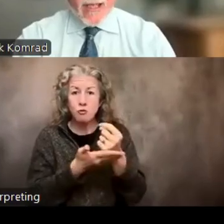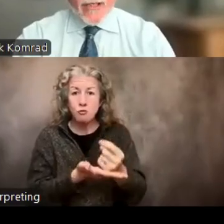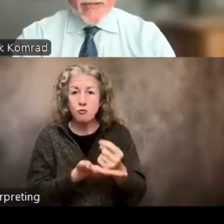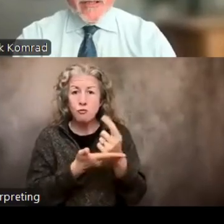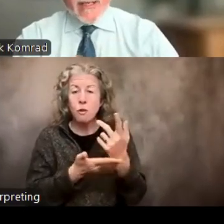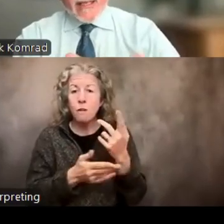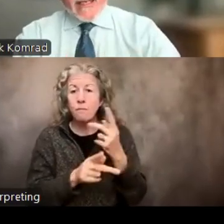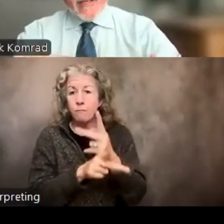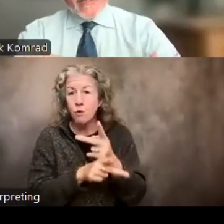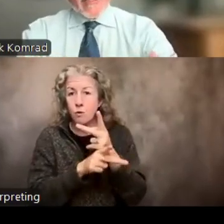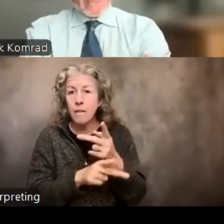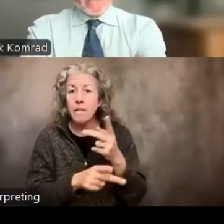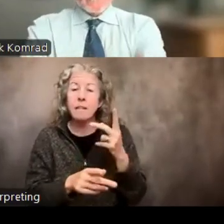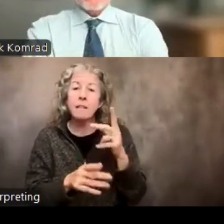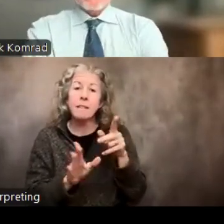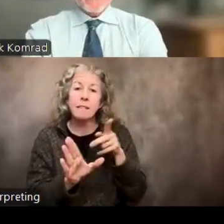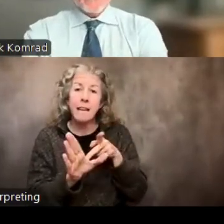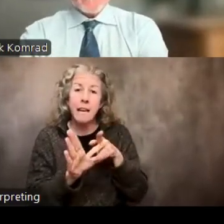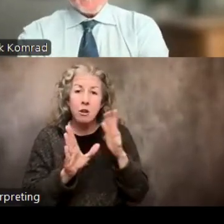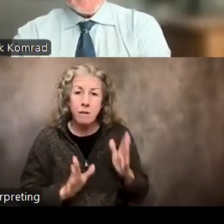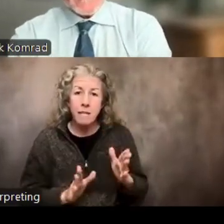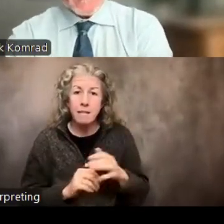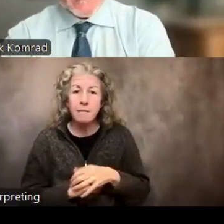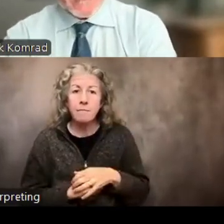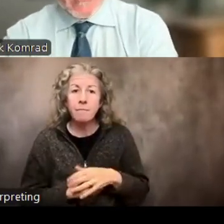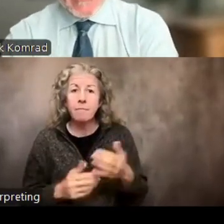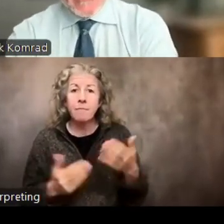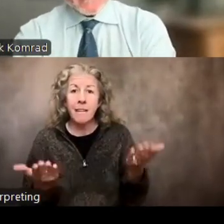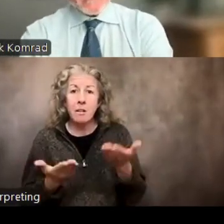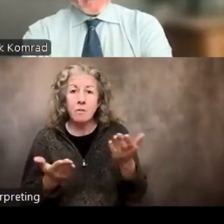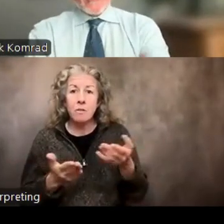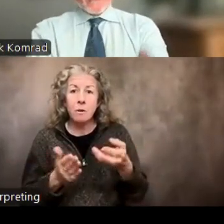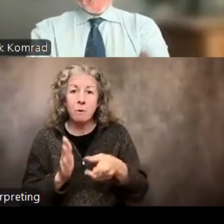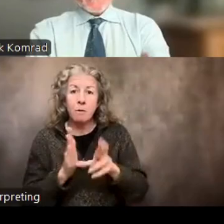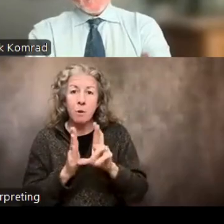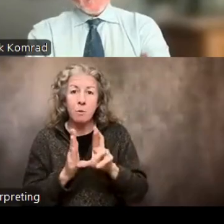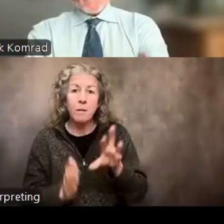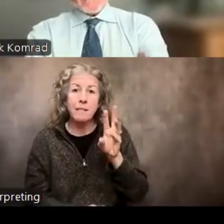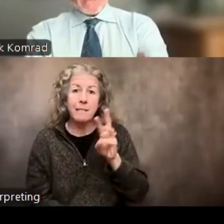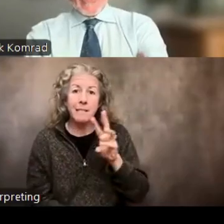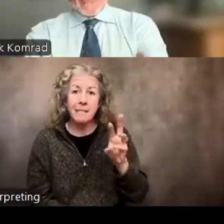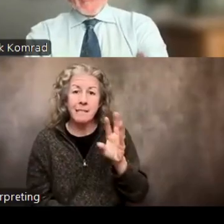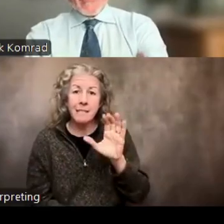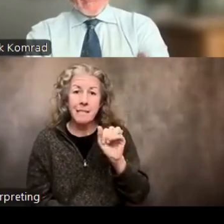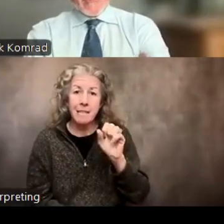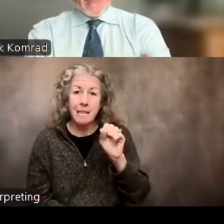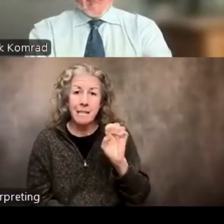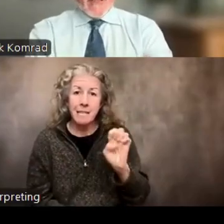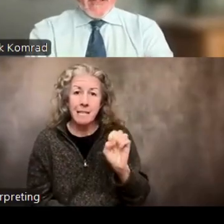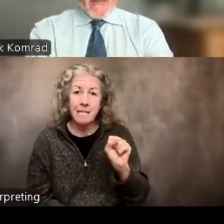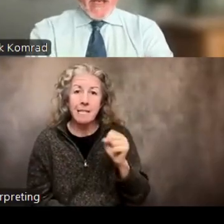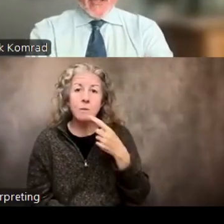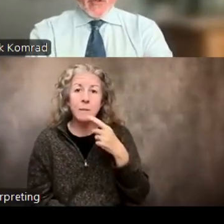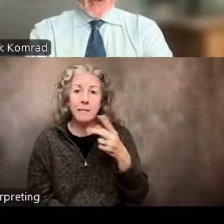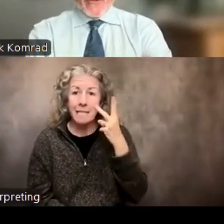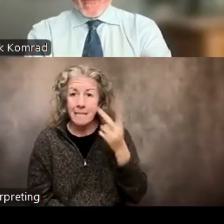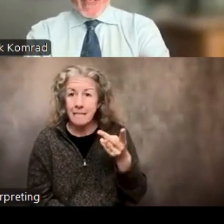psychiatrist. Here's a review of 66 cases. You can see the different diagnoses of these patients who were euthanized.